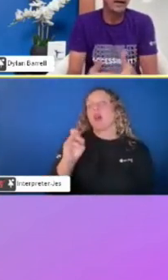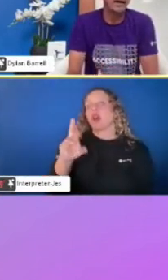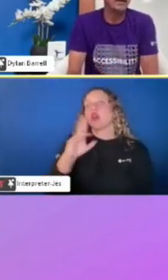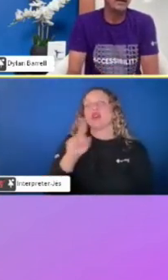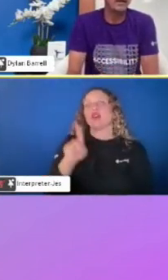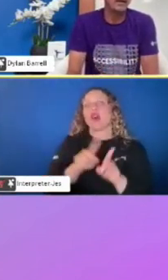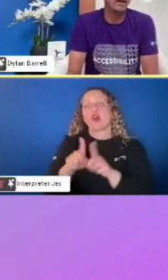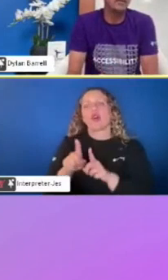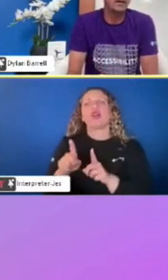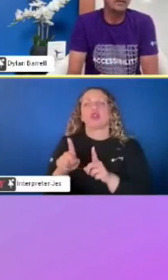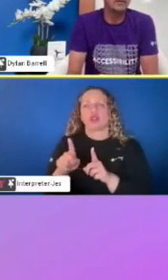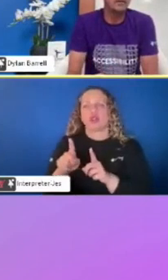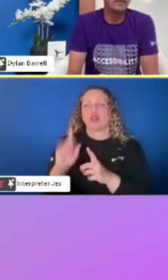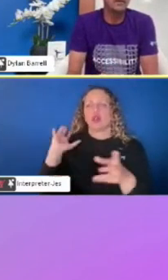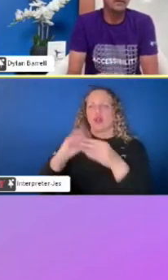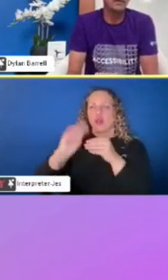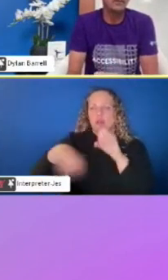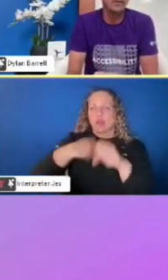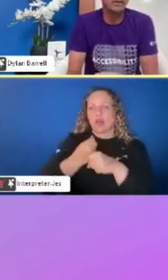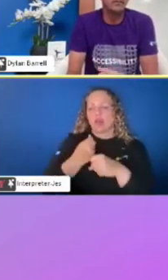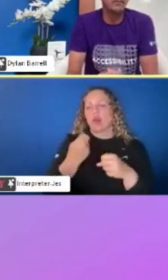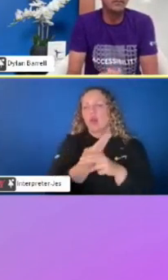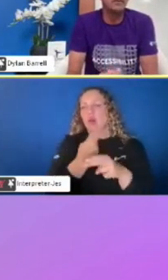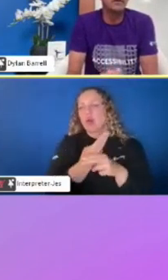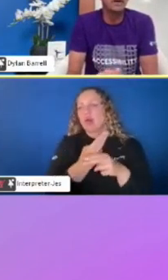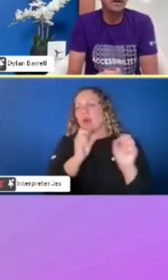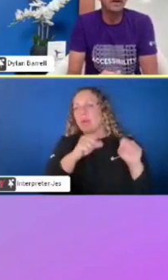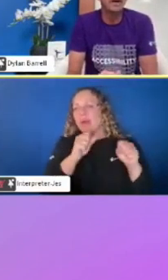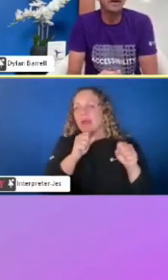added a large amount of usability and reporting improvements